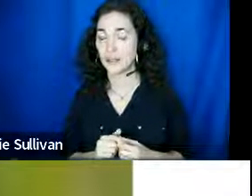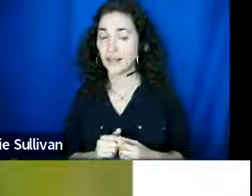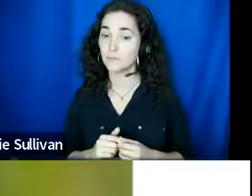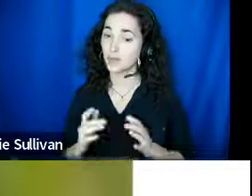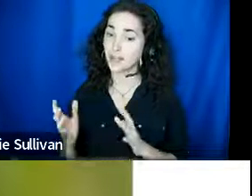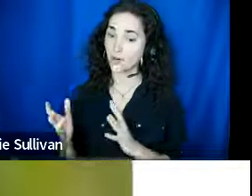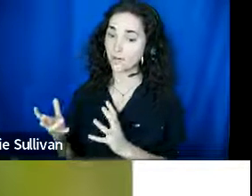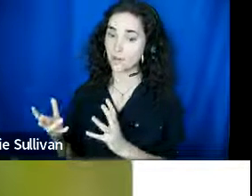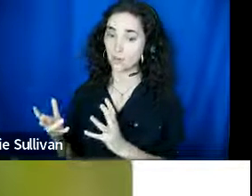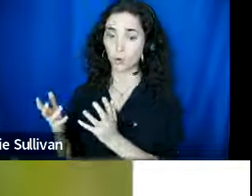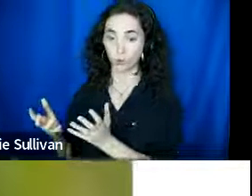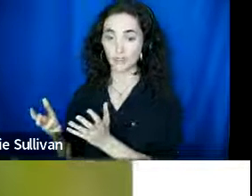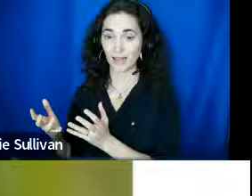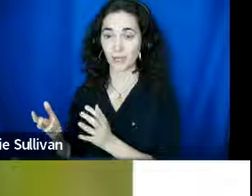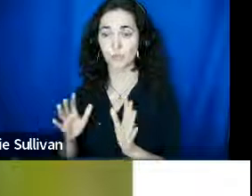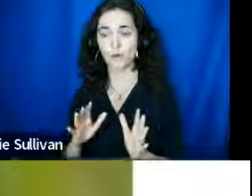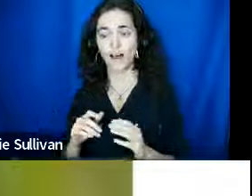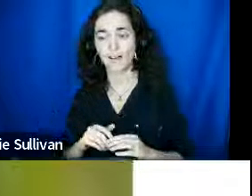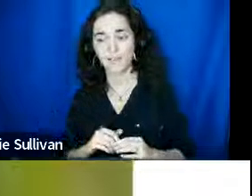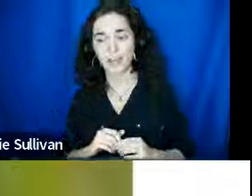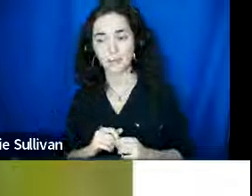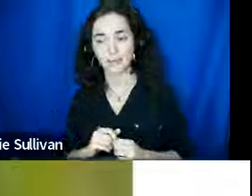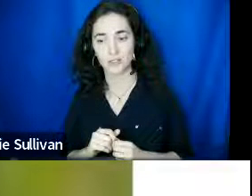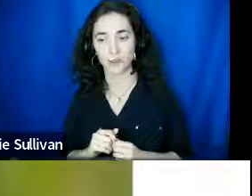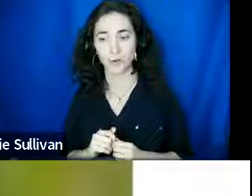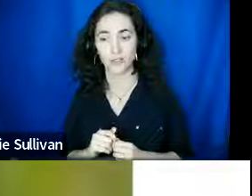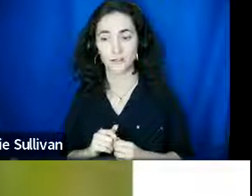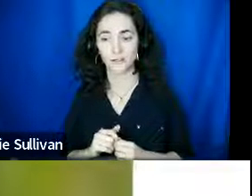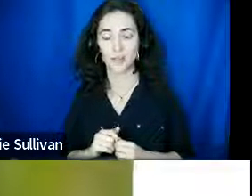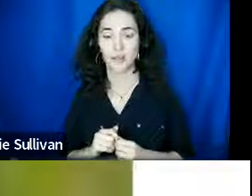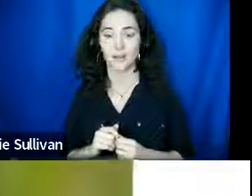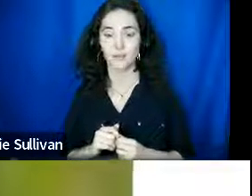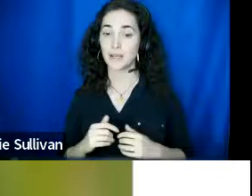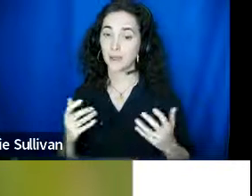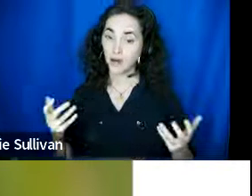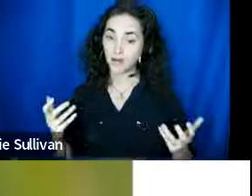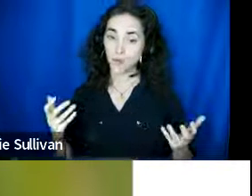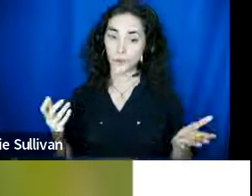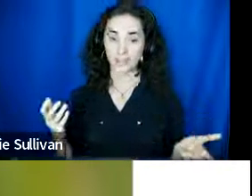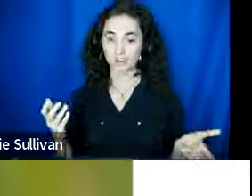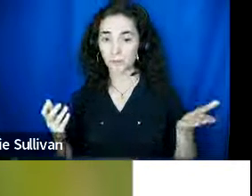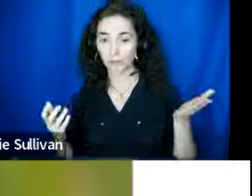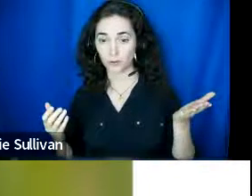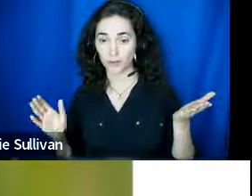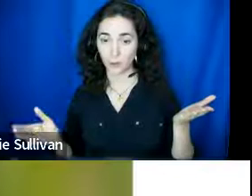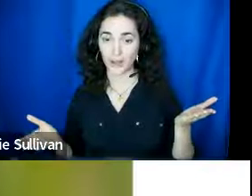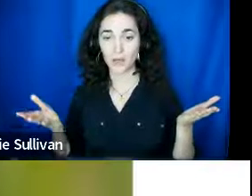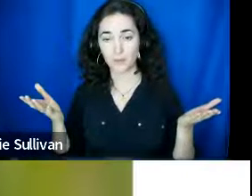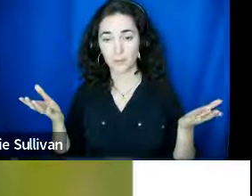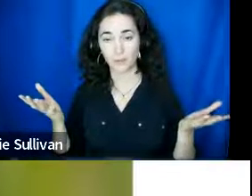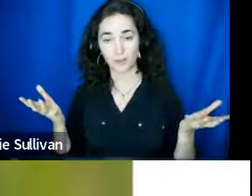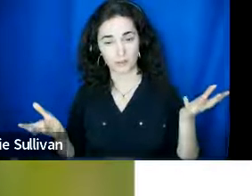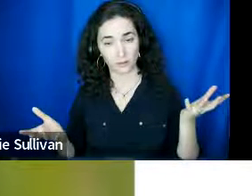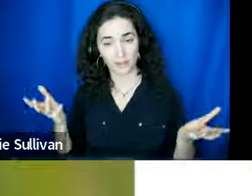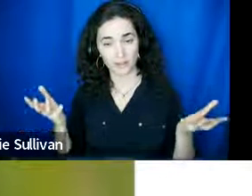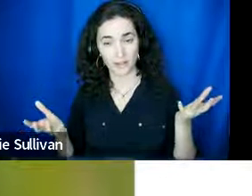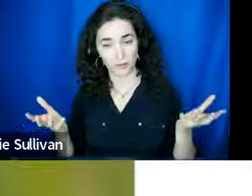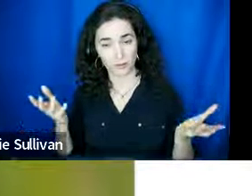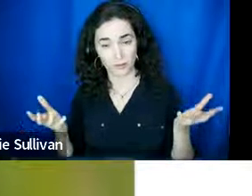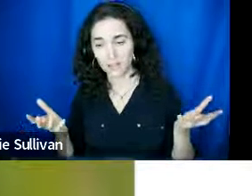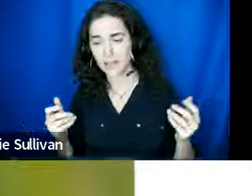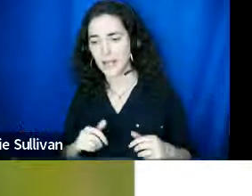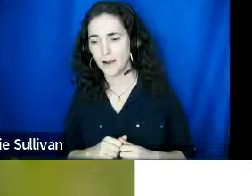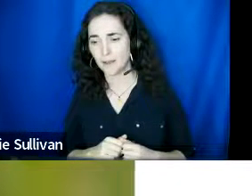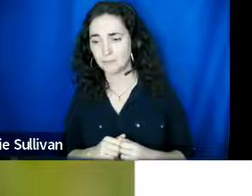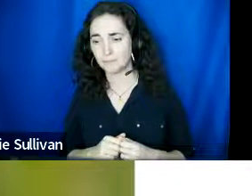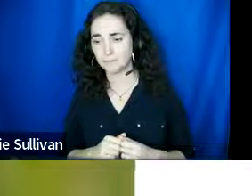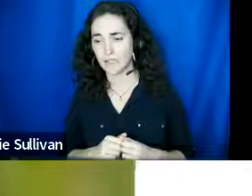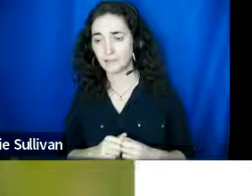And but here, in people who know sign language will have a place in your learning, because the way deaf people learn, and the way hearing people learn is a little bit different.